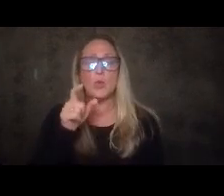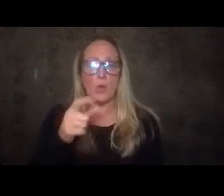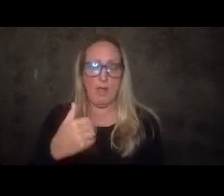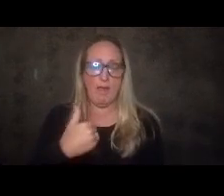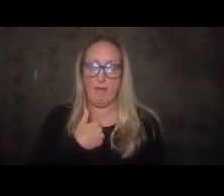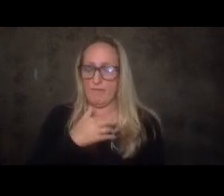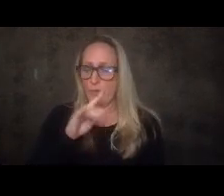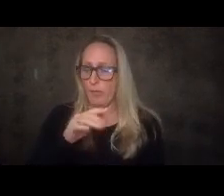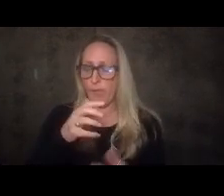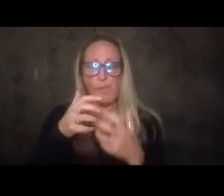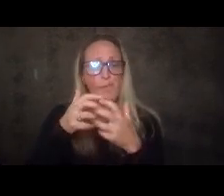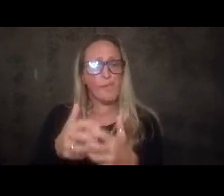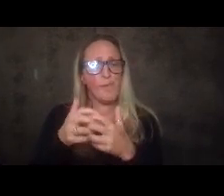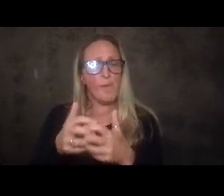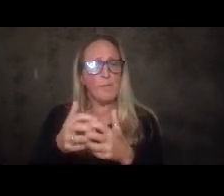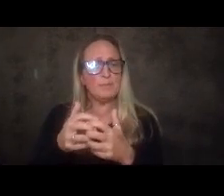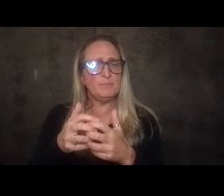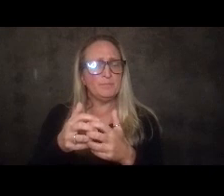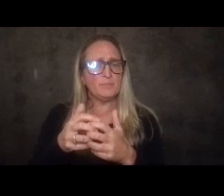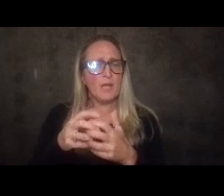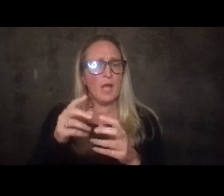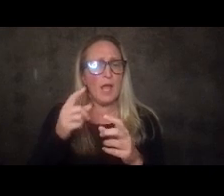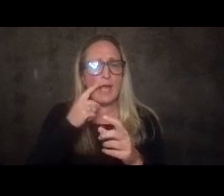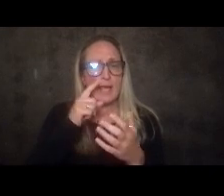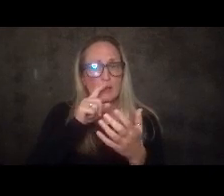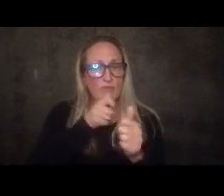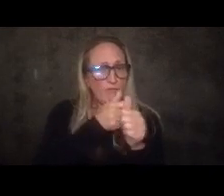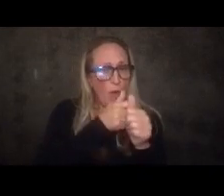have a device that can track your eyes connected to the